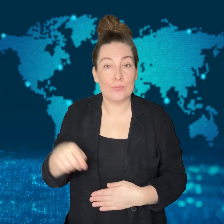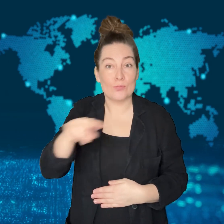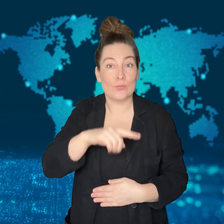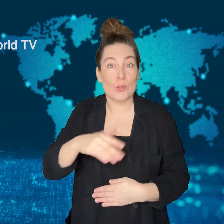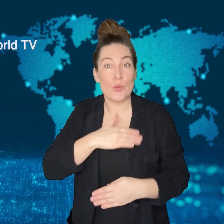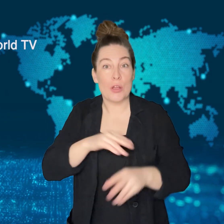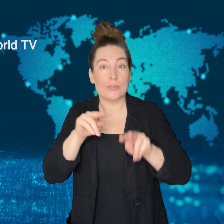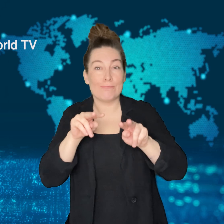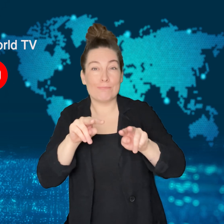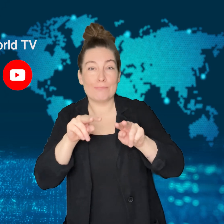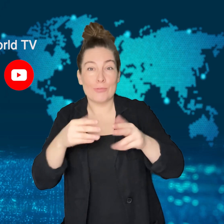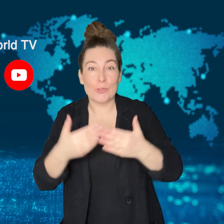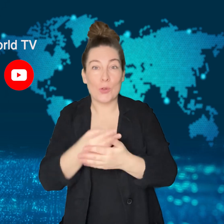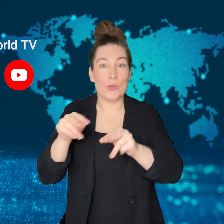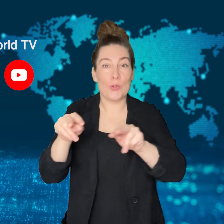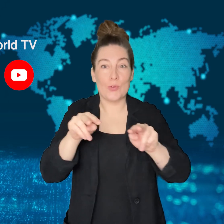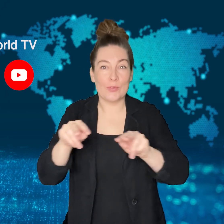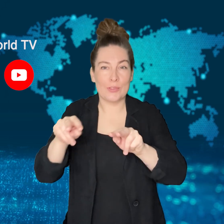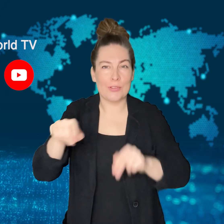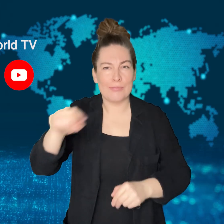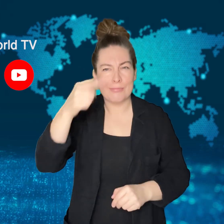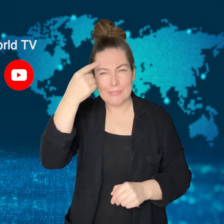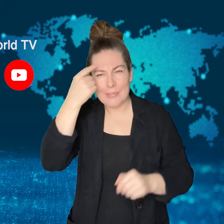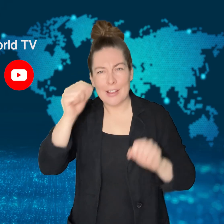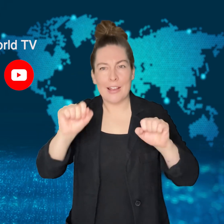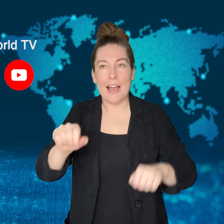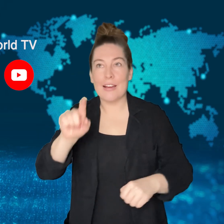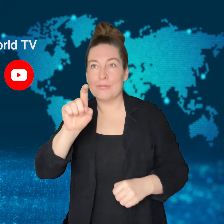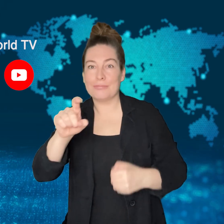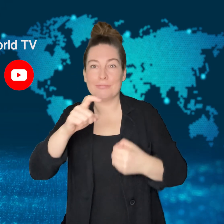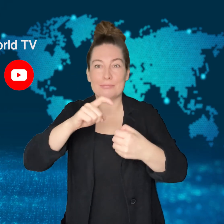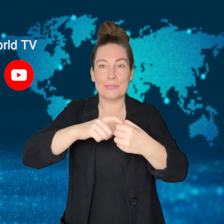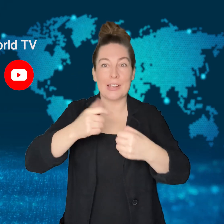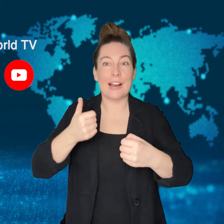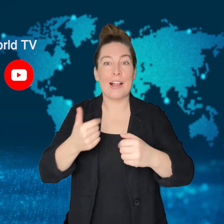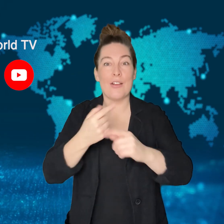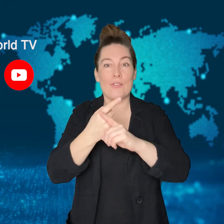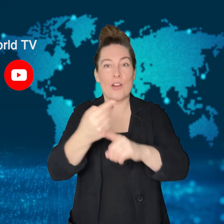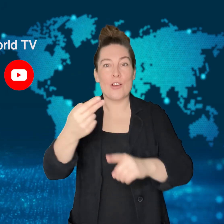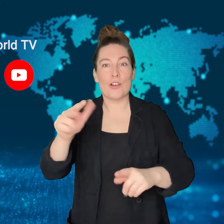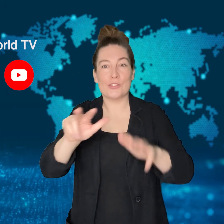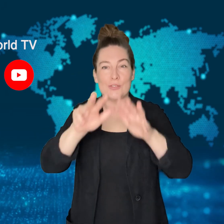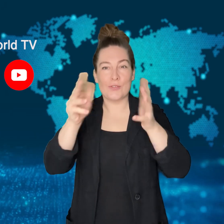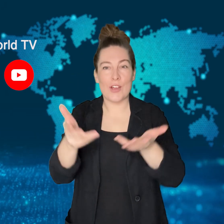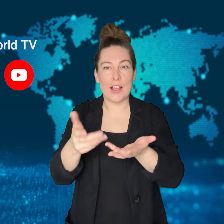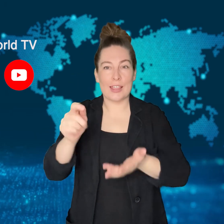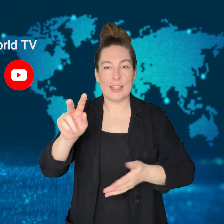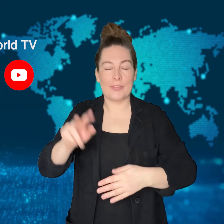Don't forget to subscribe, like, and follow H3 World TV to get new video updates!